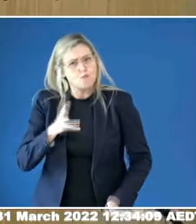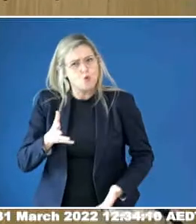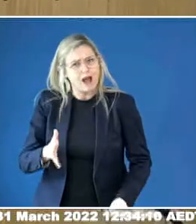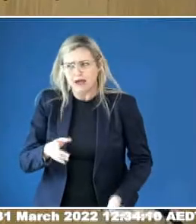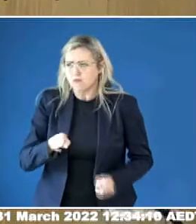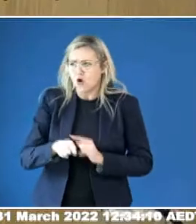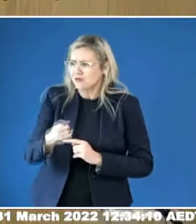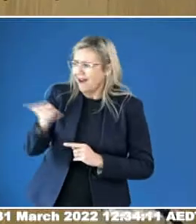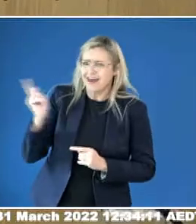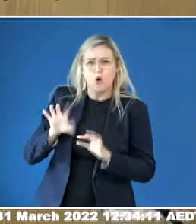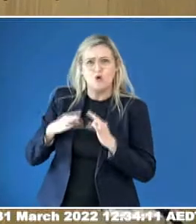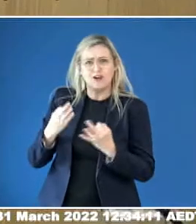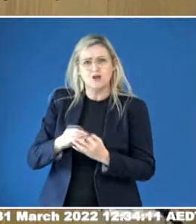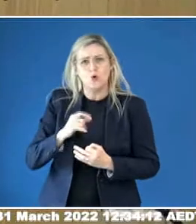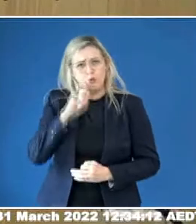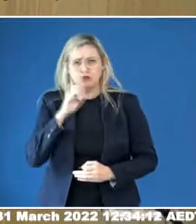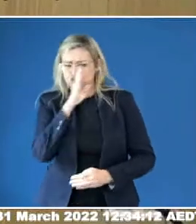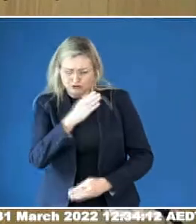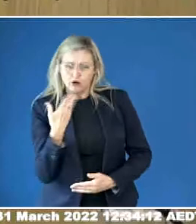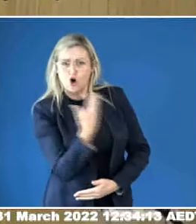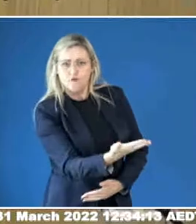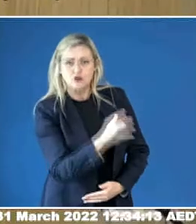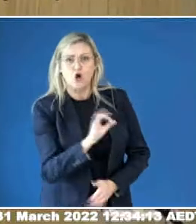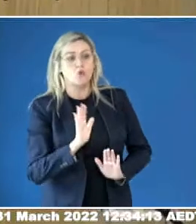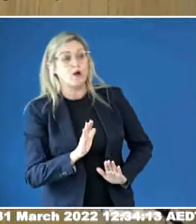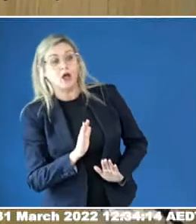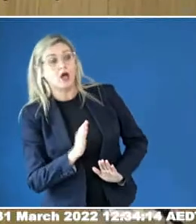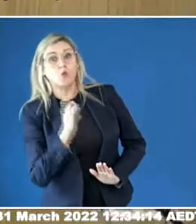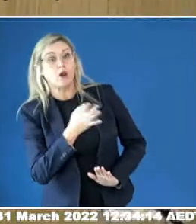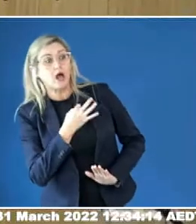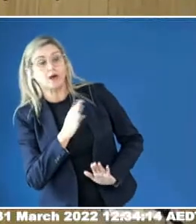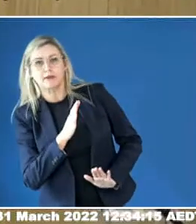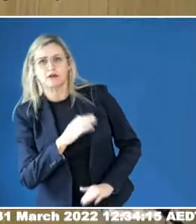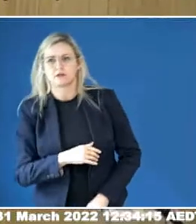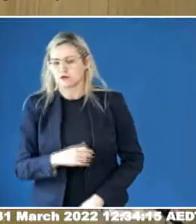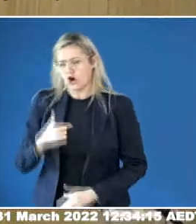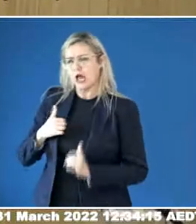Yeah, and that's not correct. Not right. CHAIR: All right.